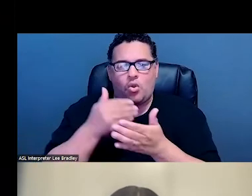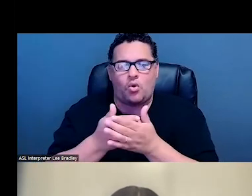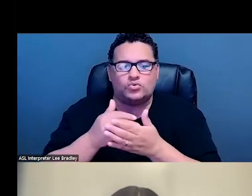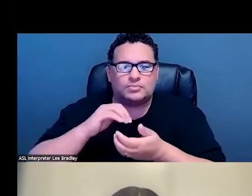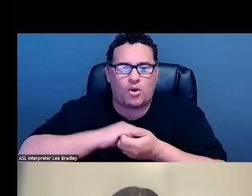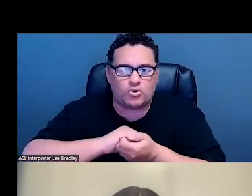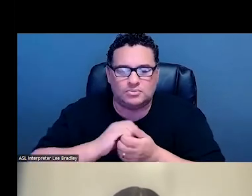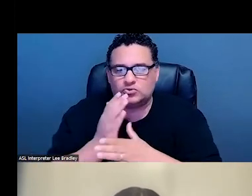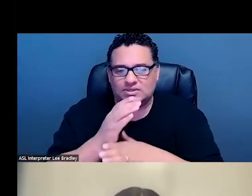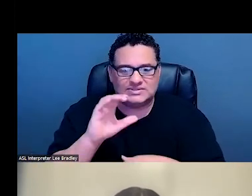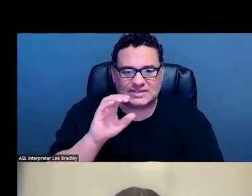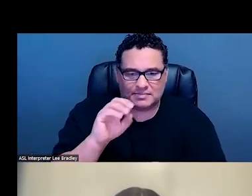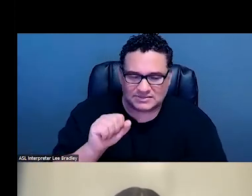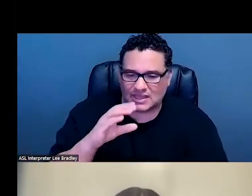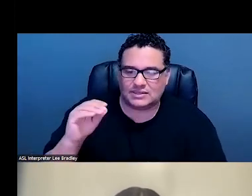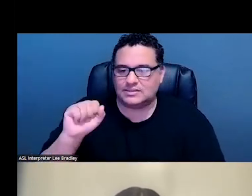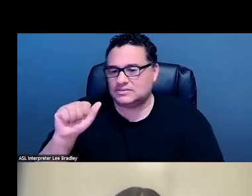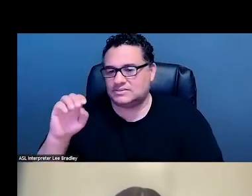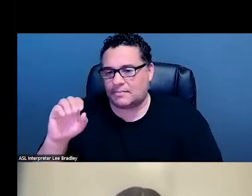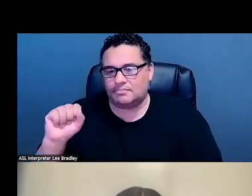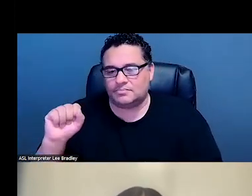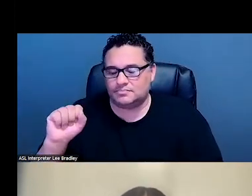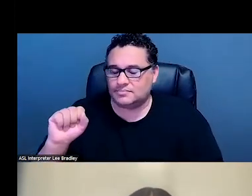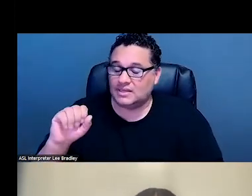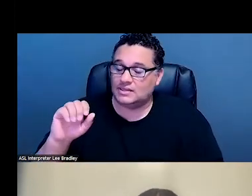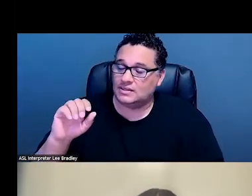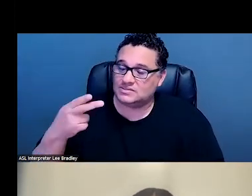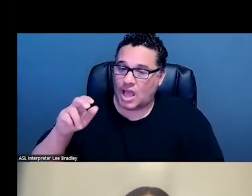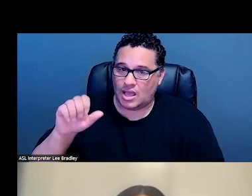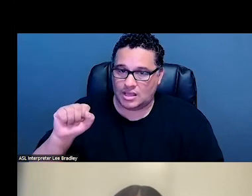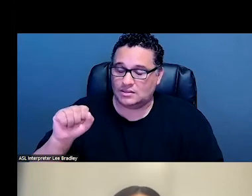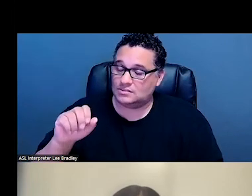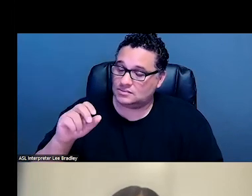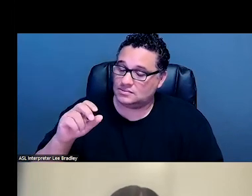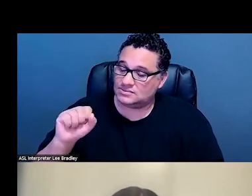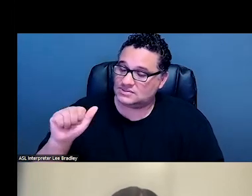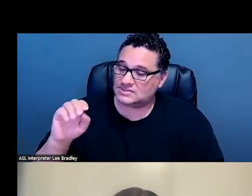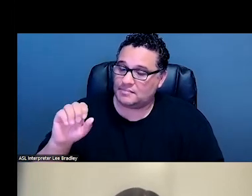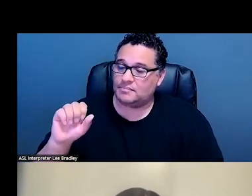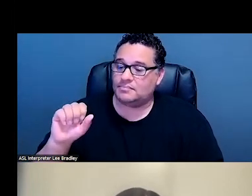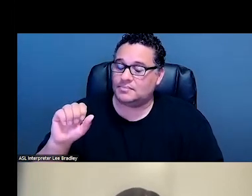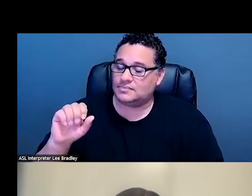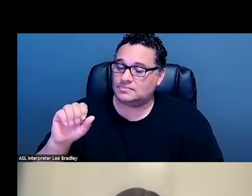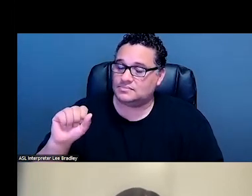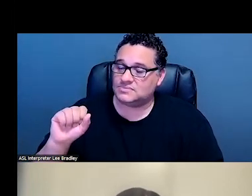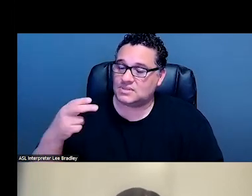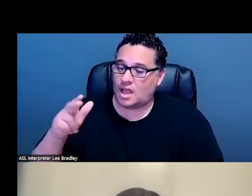CMS AND, SAMHSA AS KEY, KEY LEADERS IN THIS EFFORT. TO, TO BUILD OUT THE CRISIS CONTINUUM. I